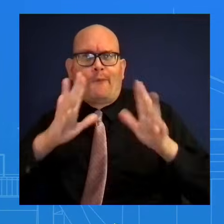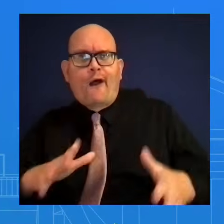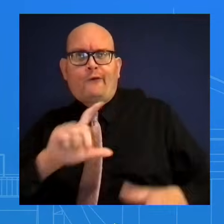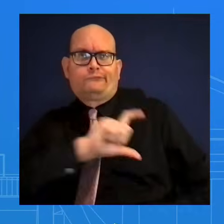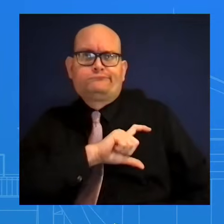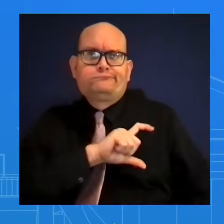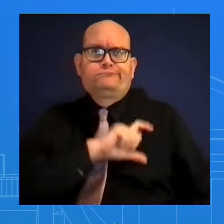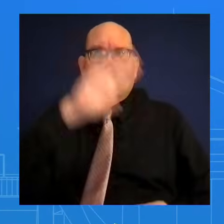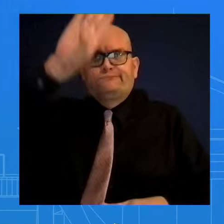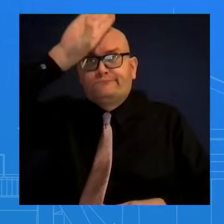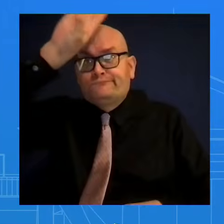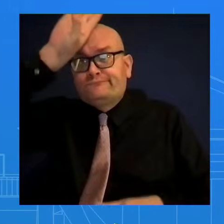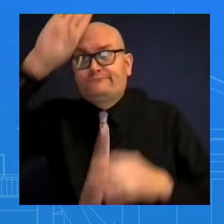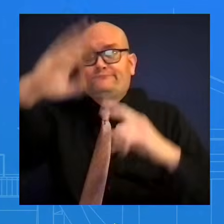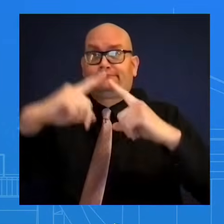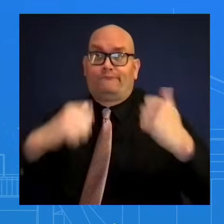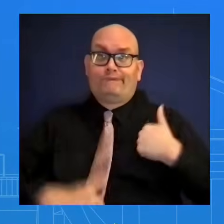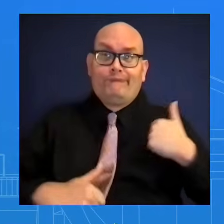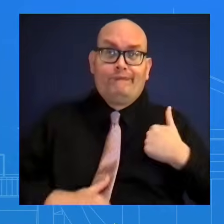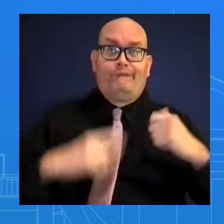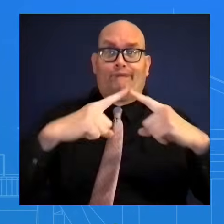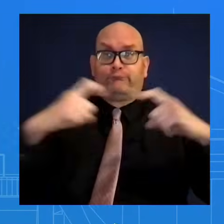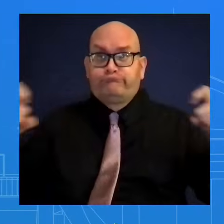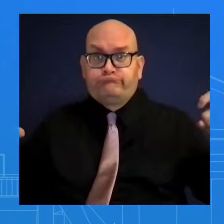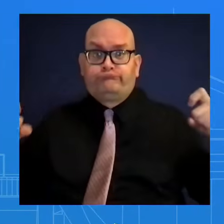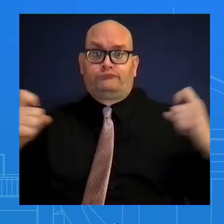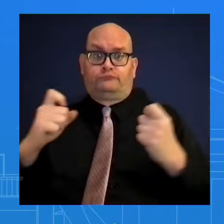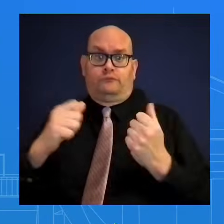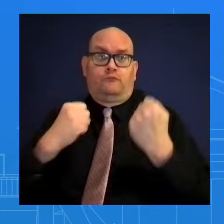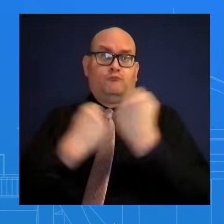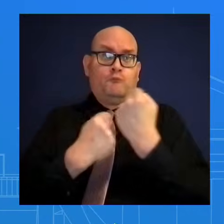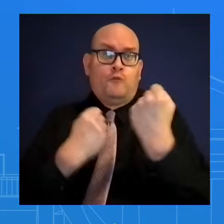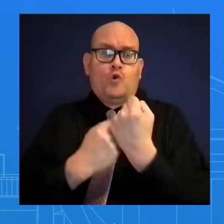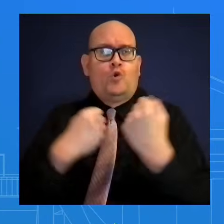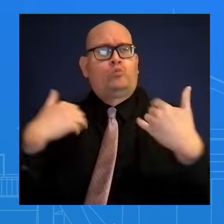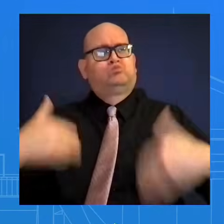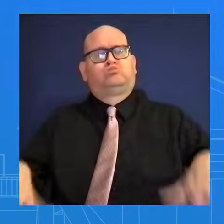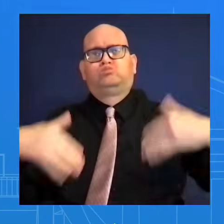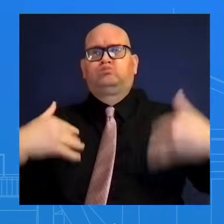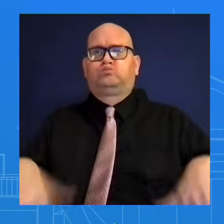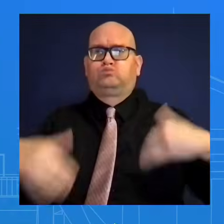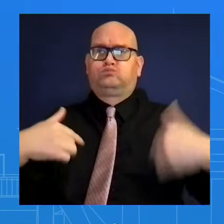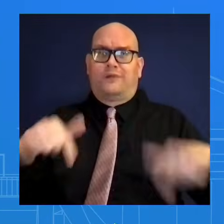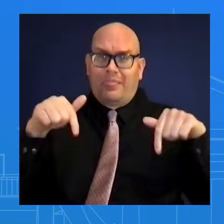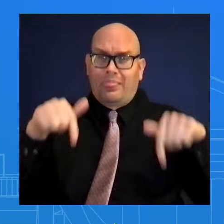We've talked about the bipartisan -- pardon me -- budget negotiation, which is incredibly important -- right?